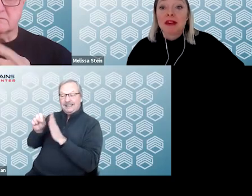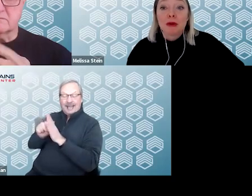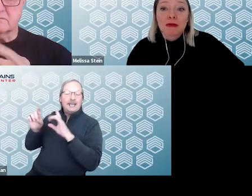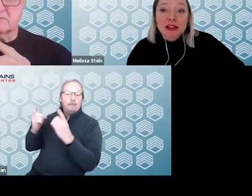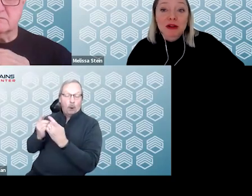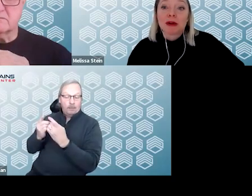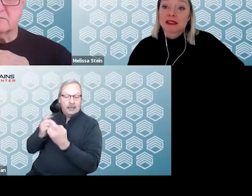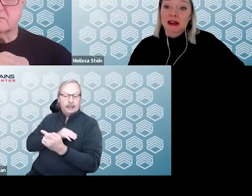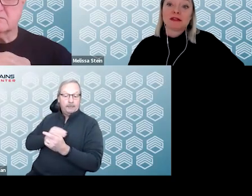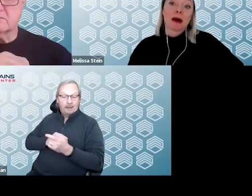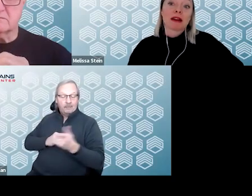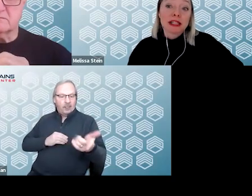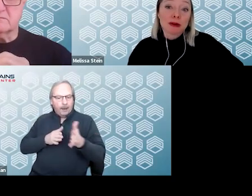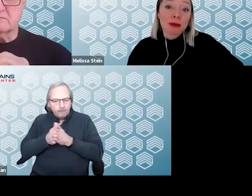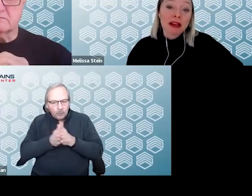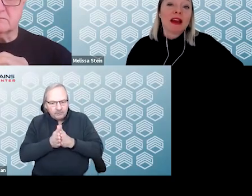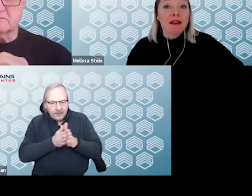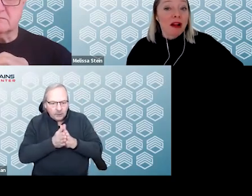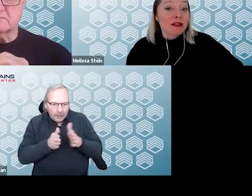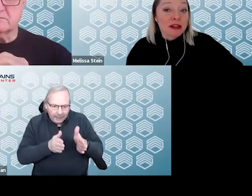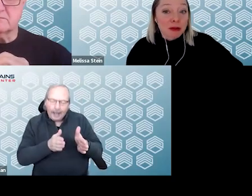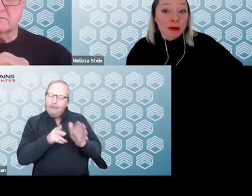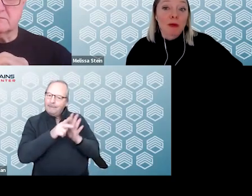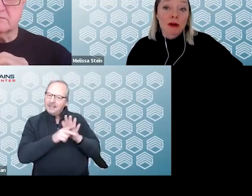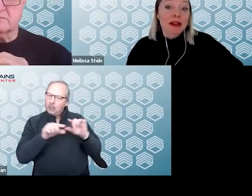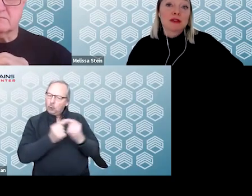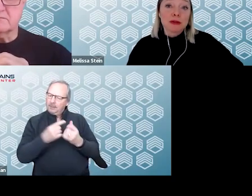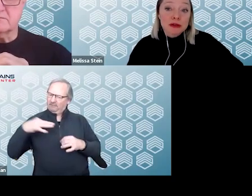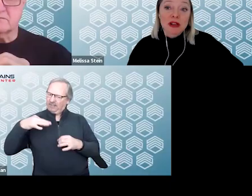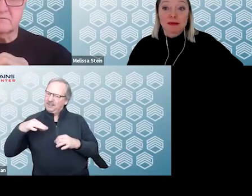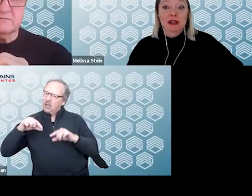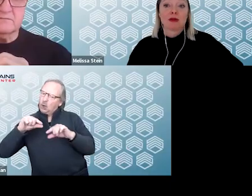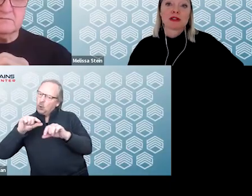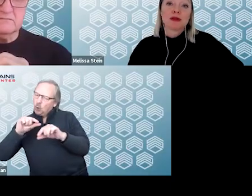of the Motivational Incentives Policy Group, a volunteer group working to reduce obstacles